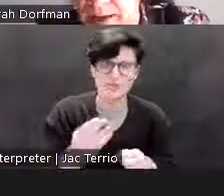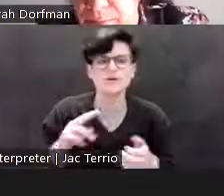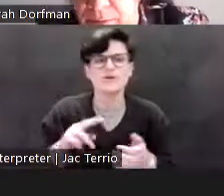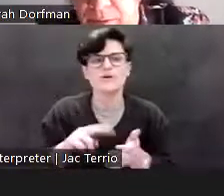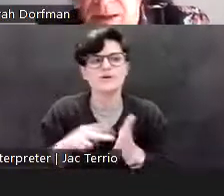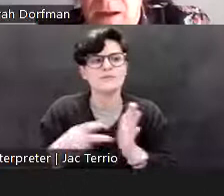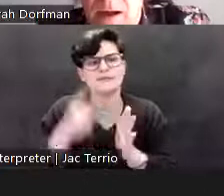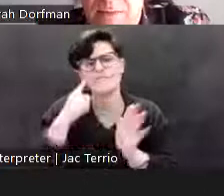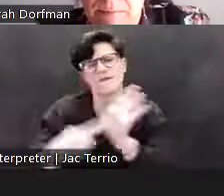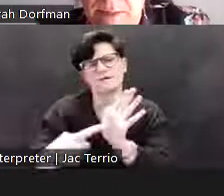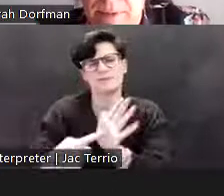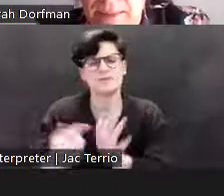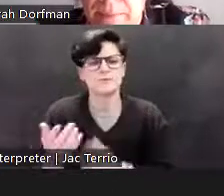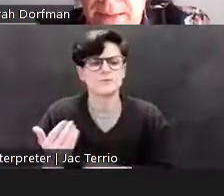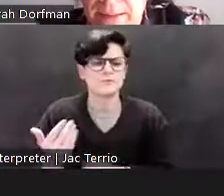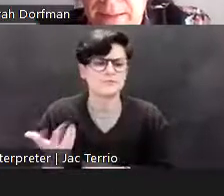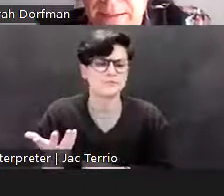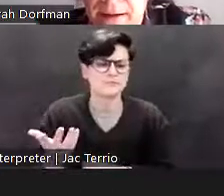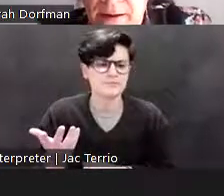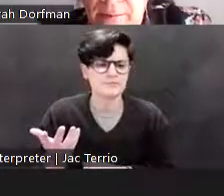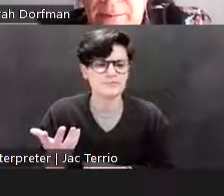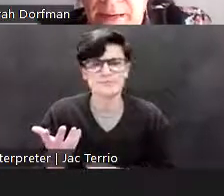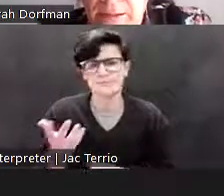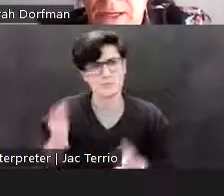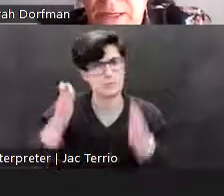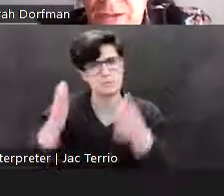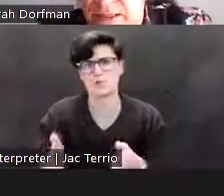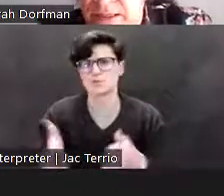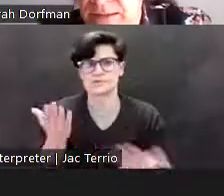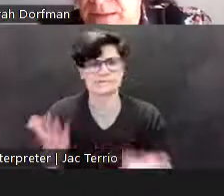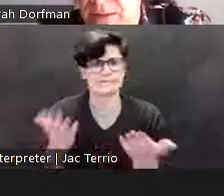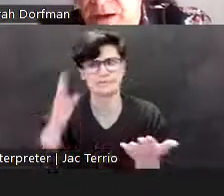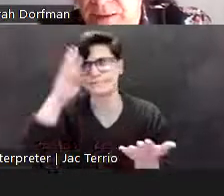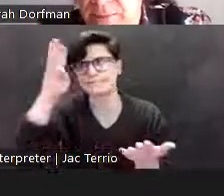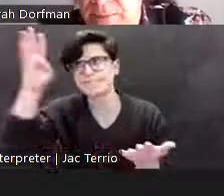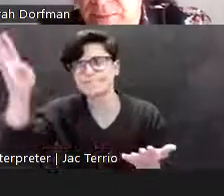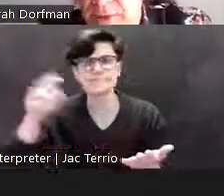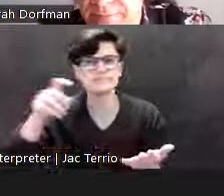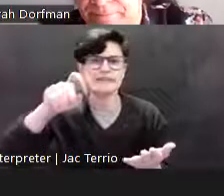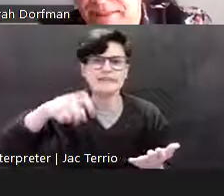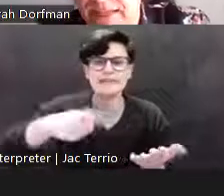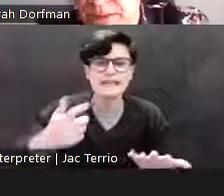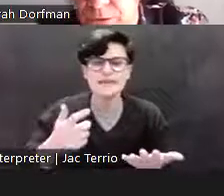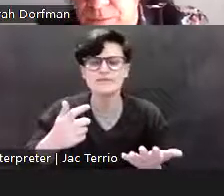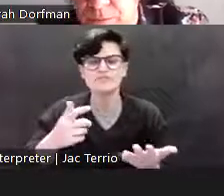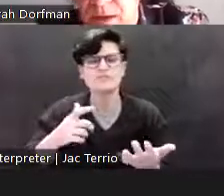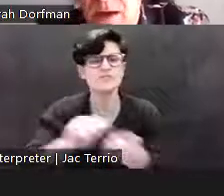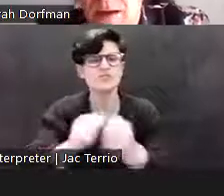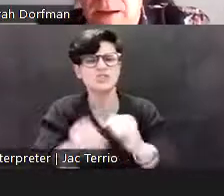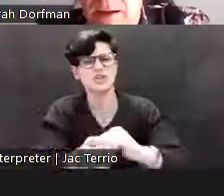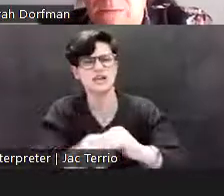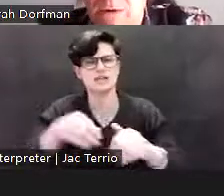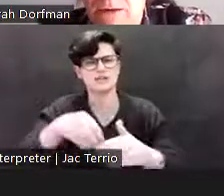example, somebody might need 15:18:13 A change in like the schedule for